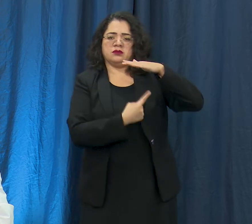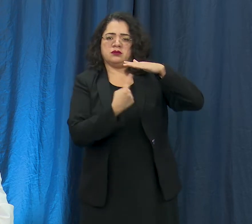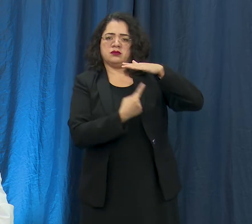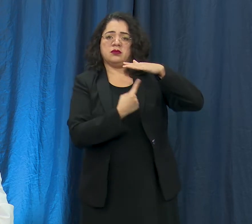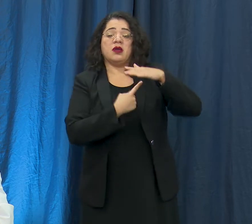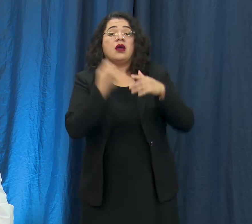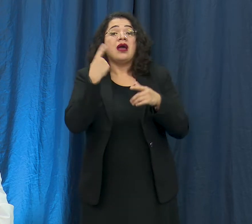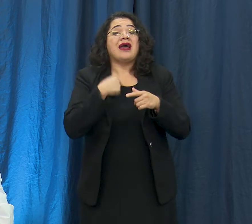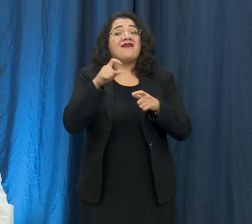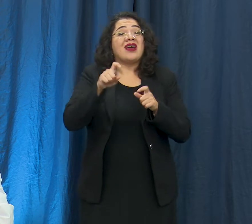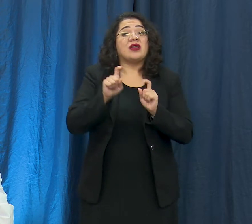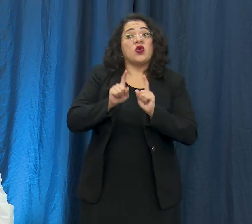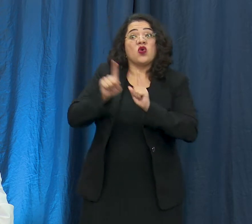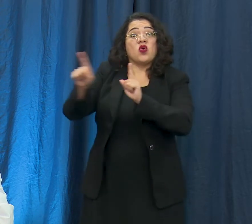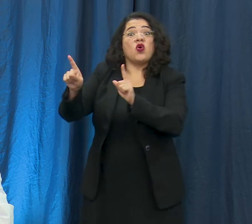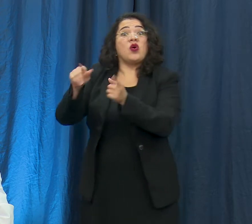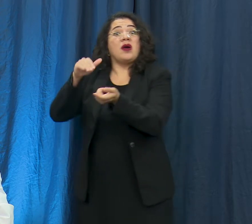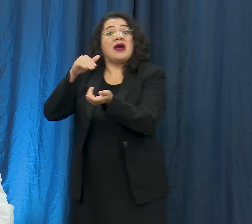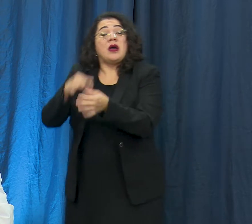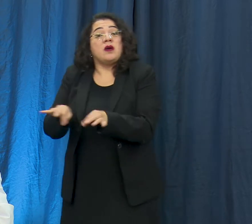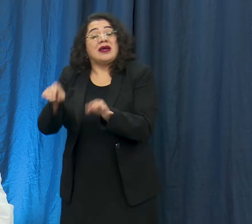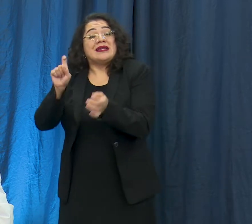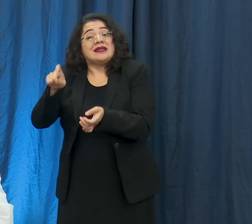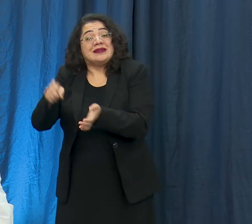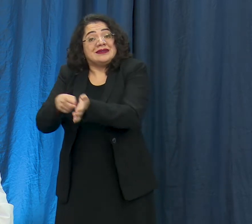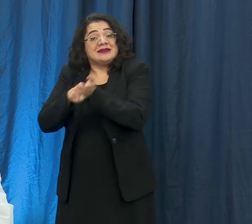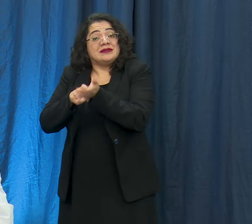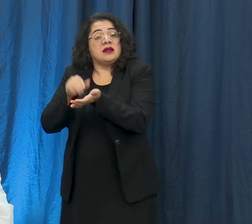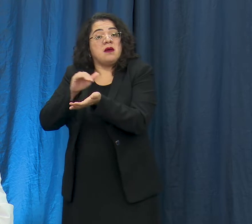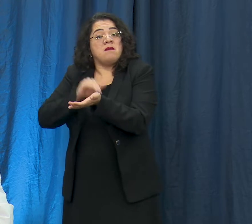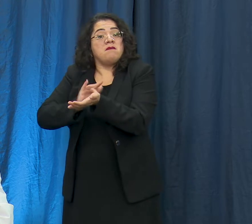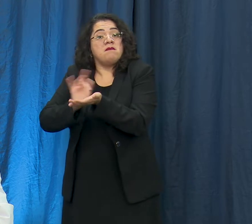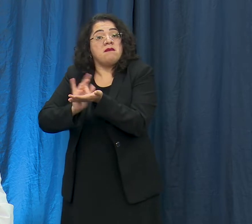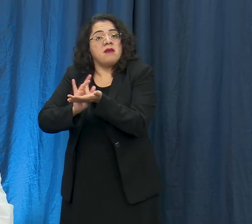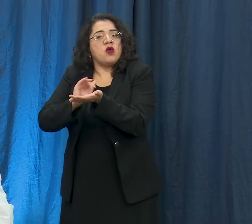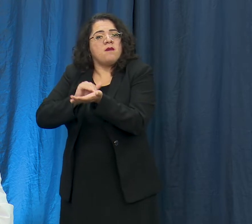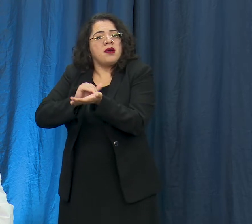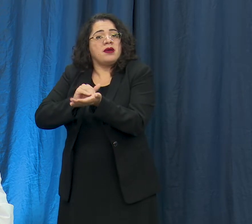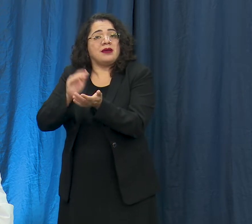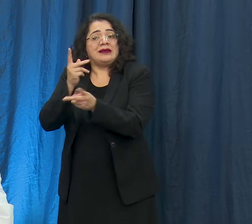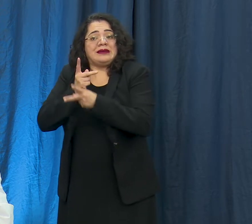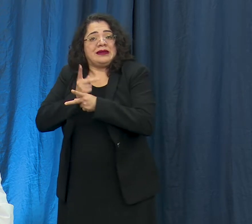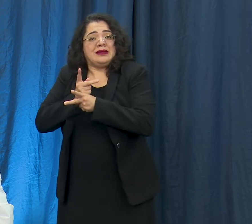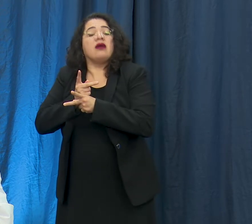necessary medical care. Additionally, individuals and self-isolation are